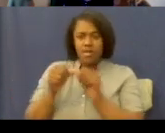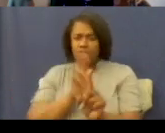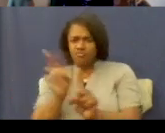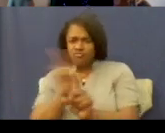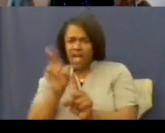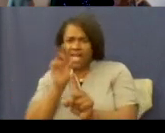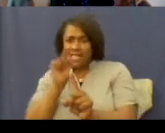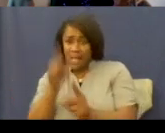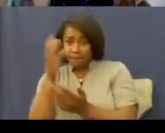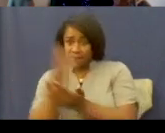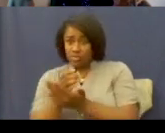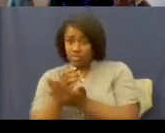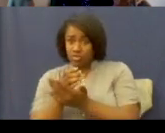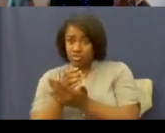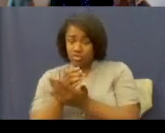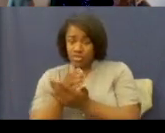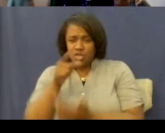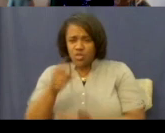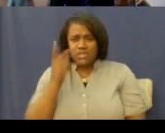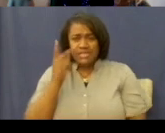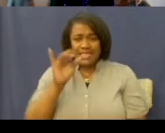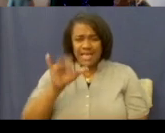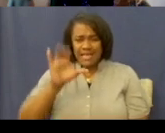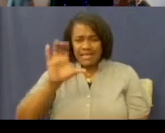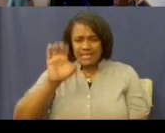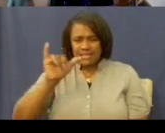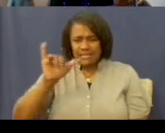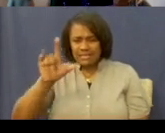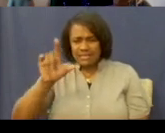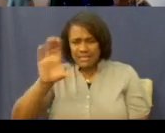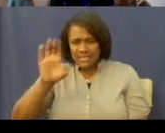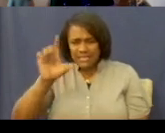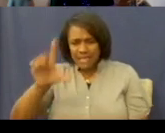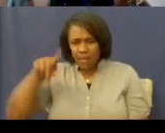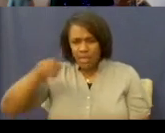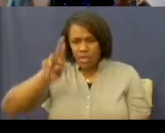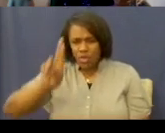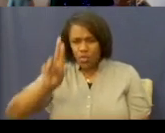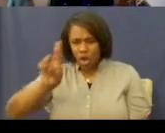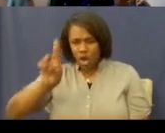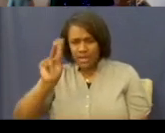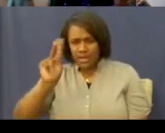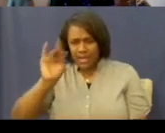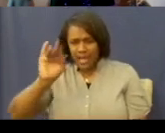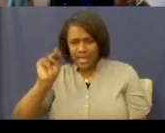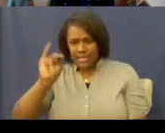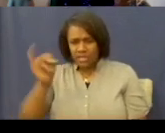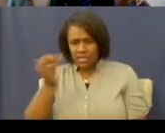is a cell called the Purkinje cell. It's colored in green in this picture,